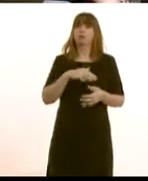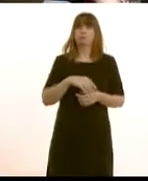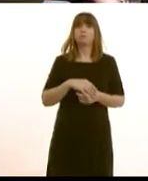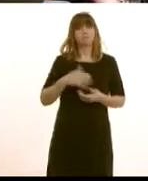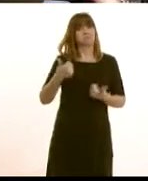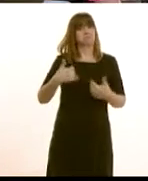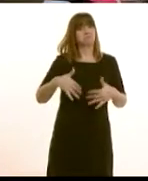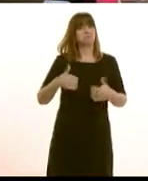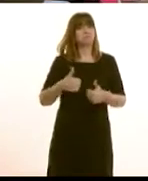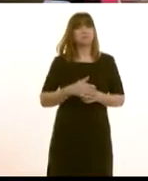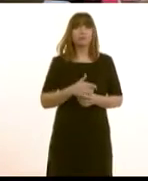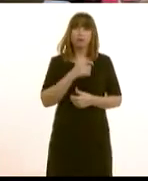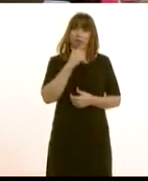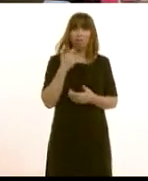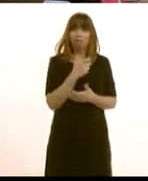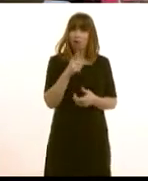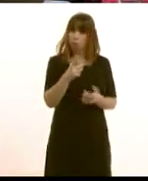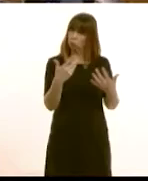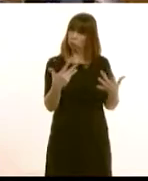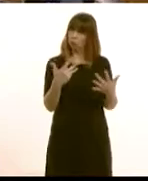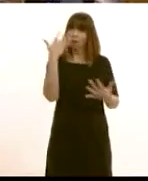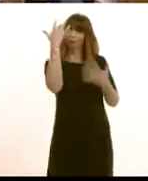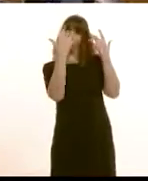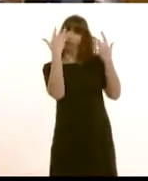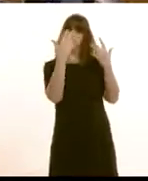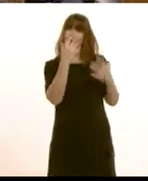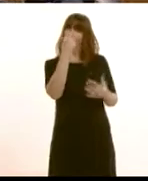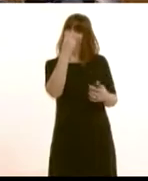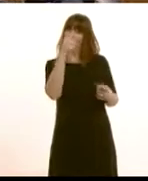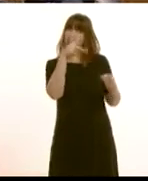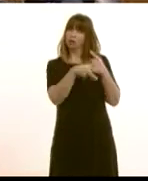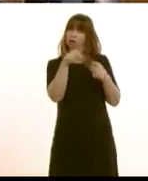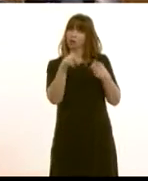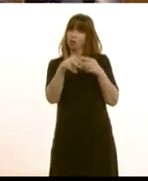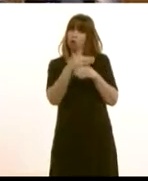no assessment as to the potential job losses as a result of this cut. And there will be